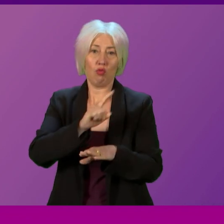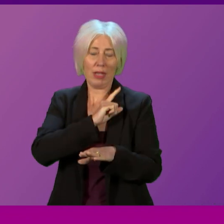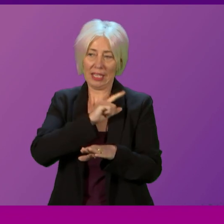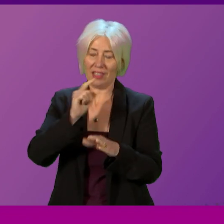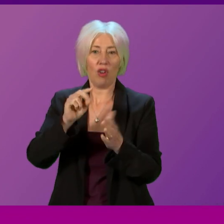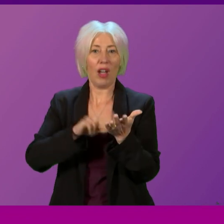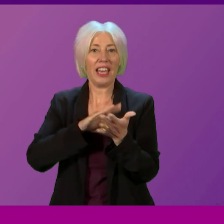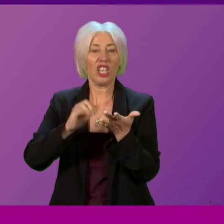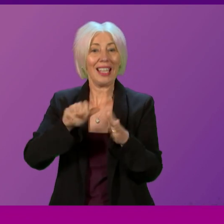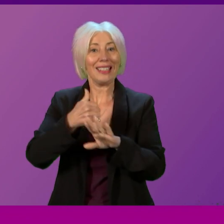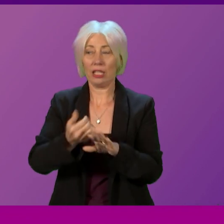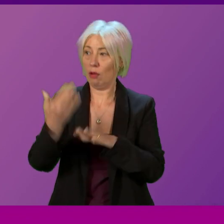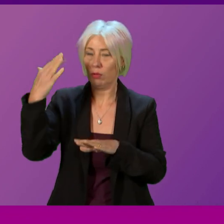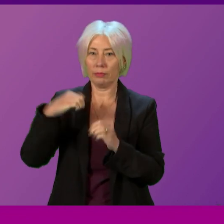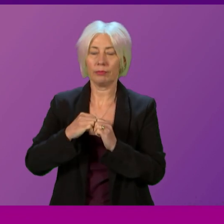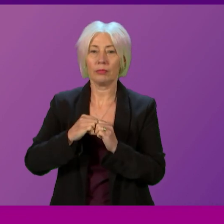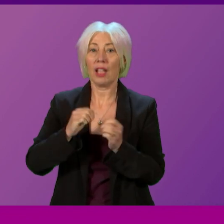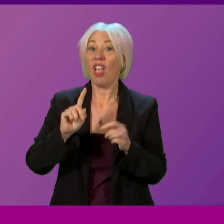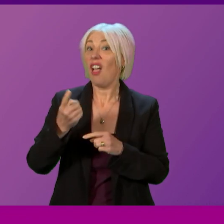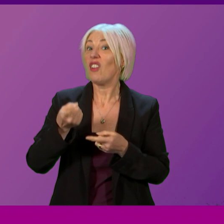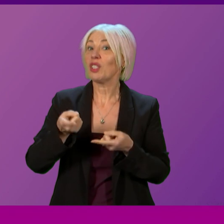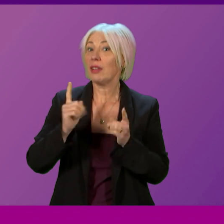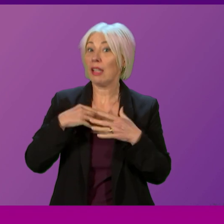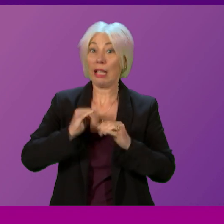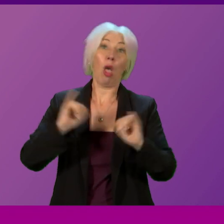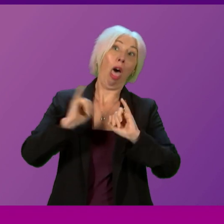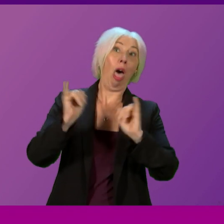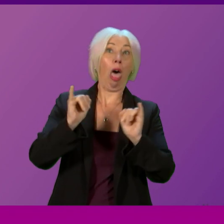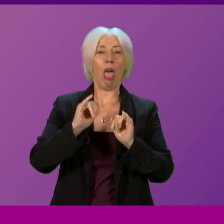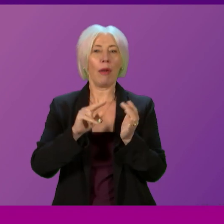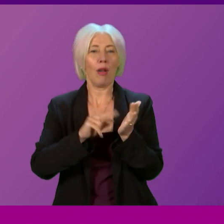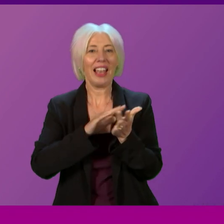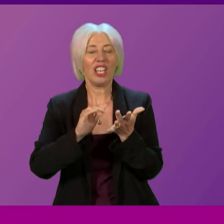The First Minister likes to scaremonger about NHS privatisation, but it seems like it is